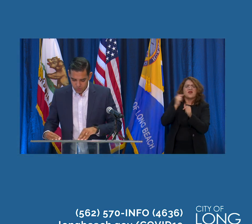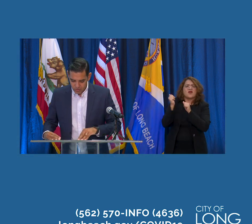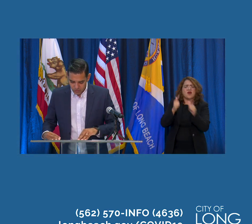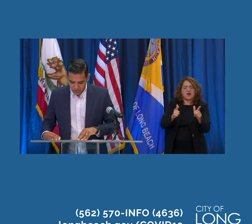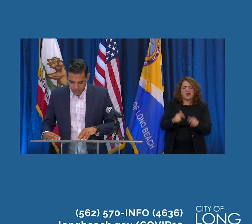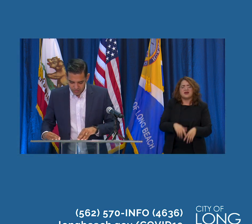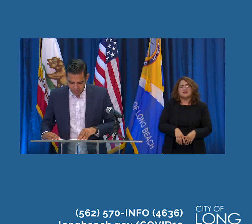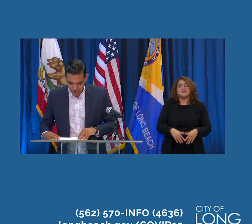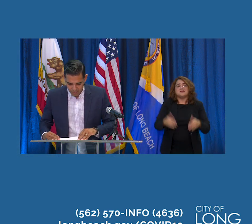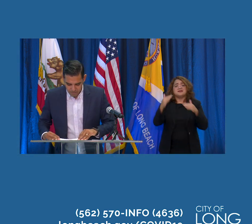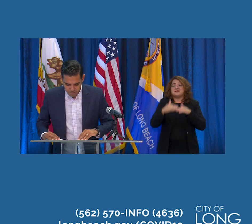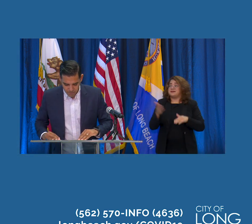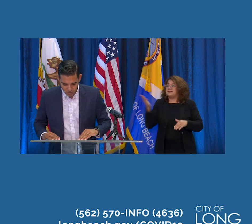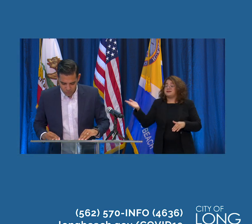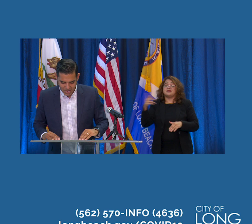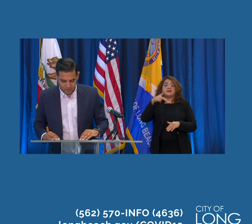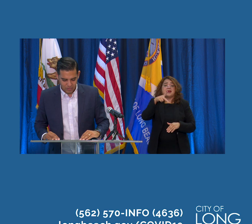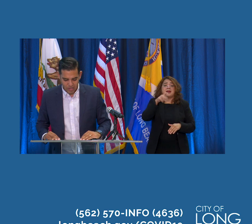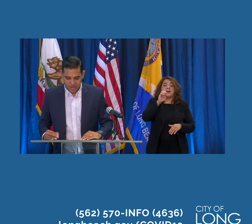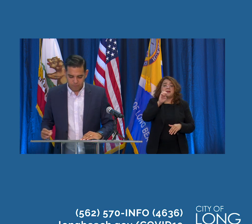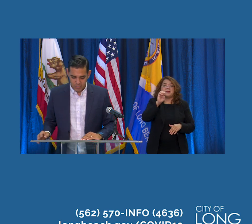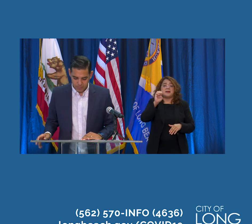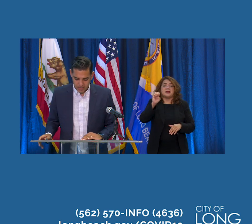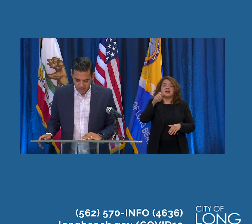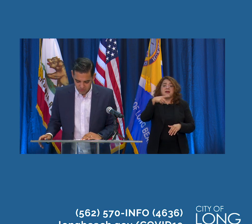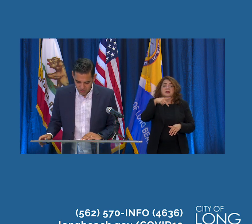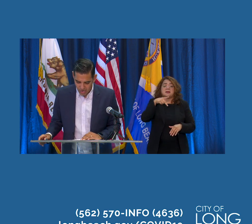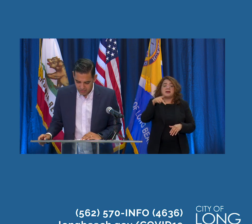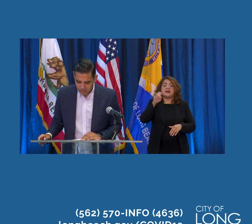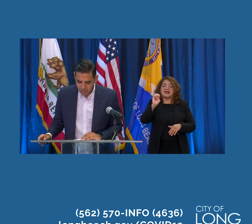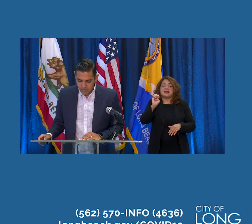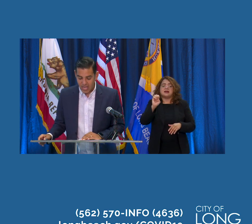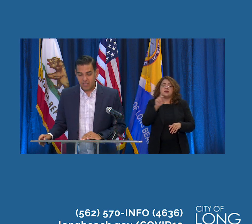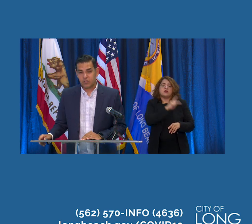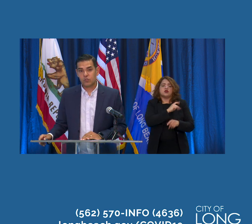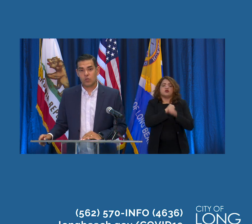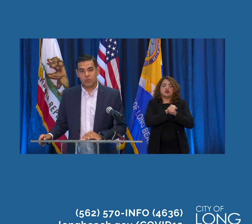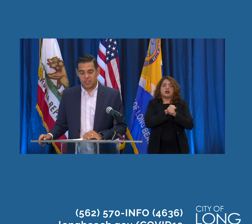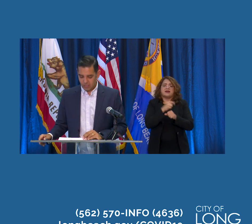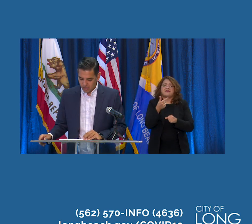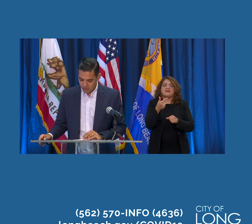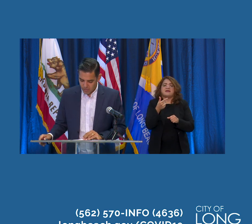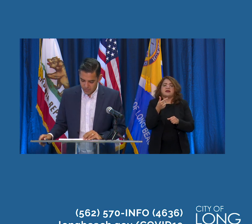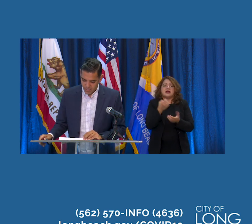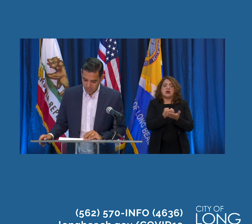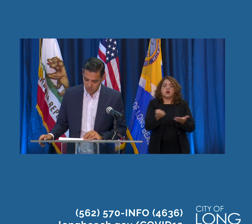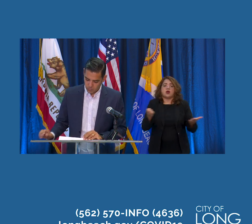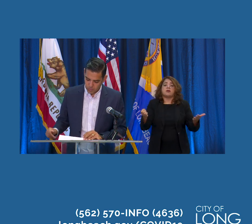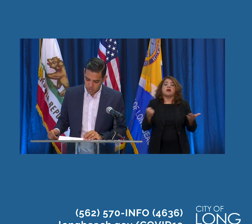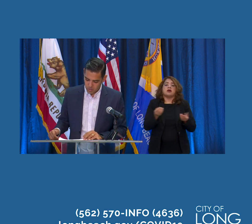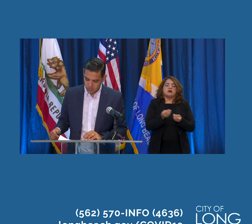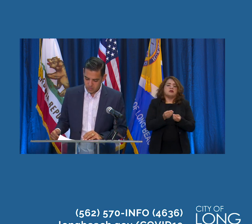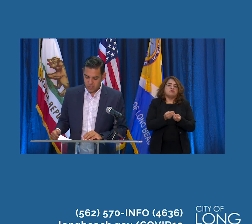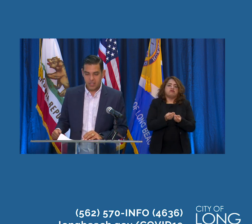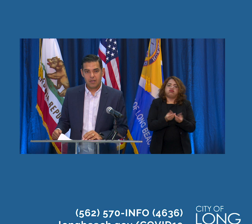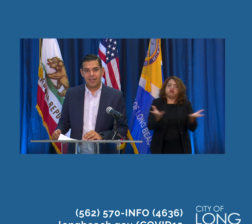As you can see, we have a lot of PPE in stock and have distributed a lot of PPE to partners,